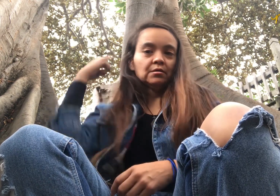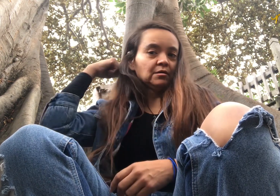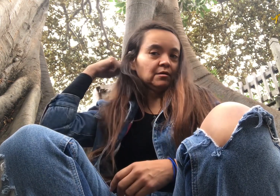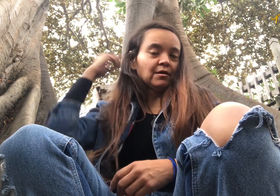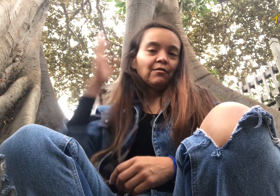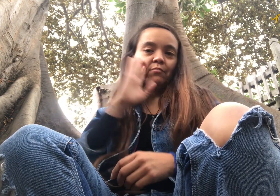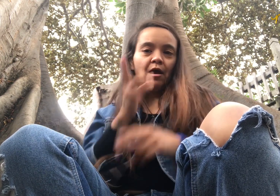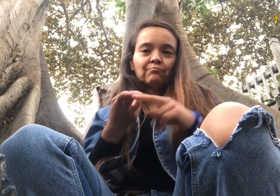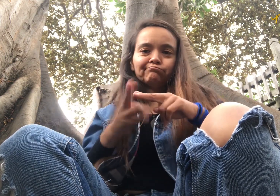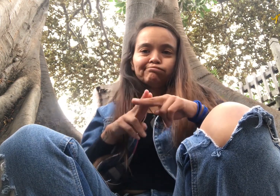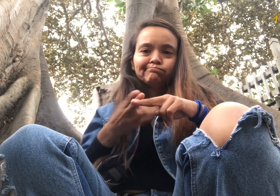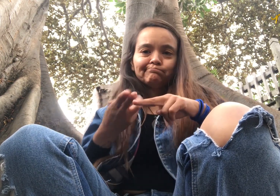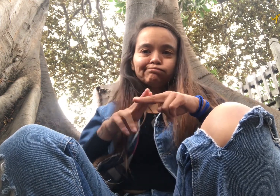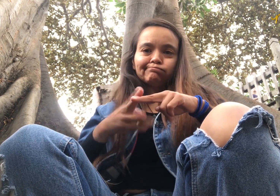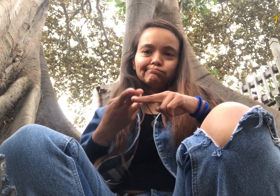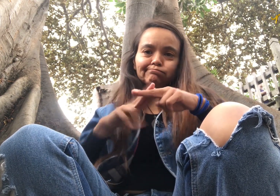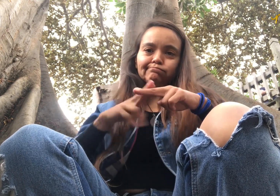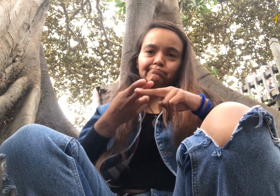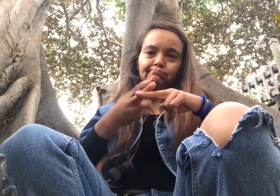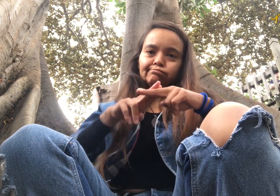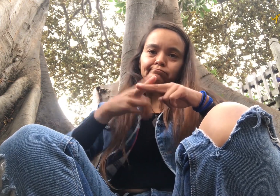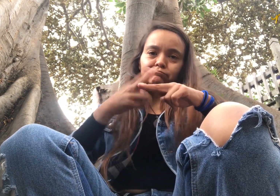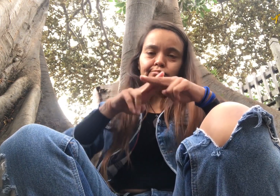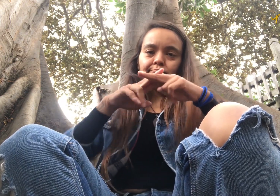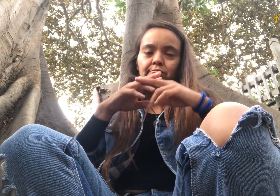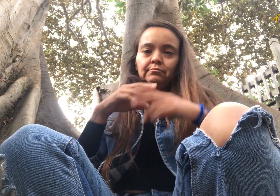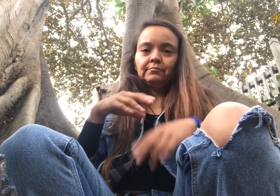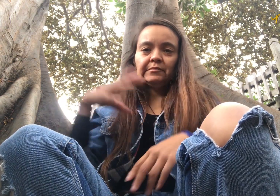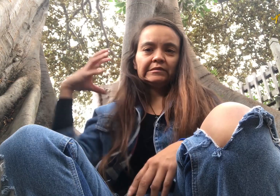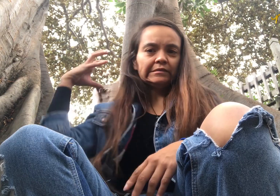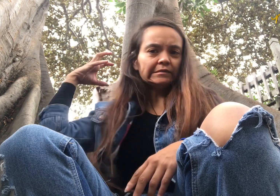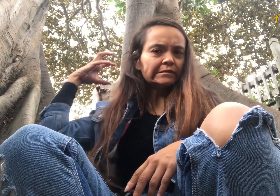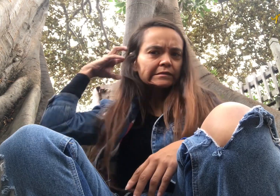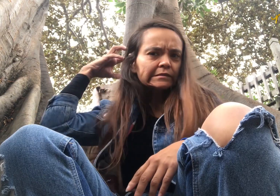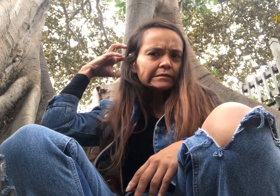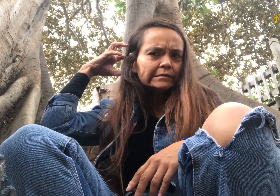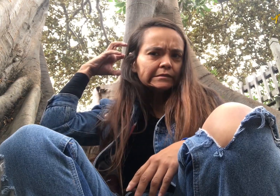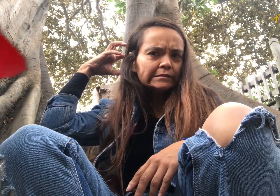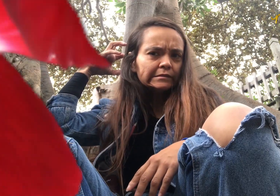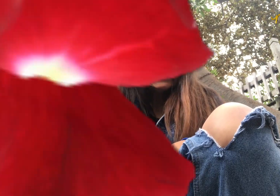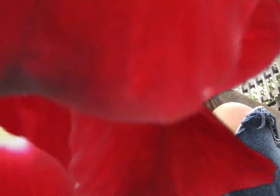it will build, and build...and stay there.